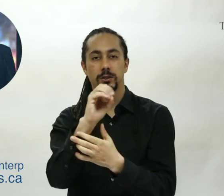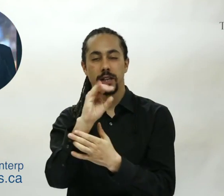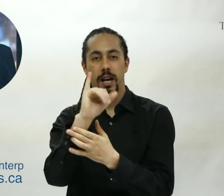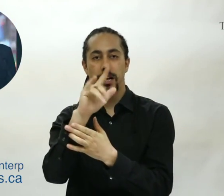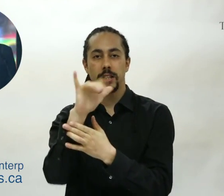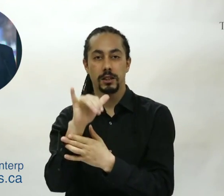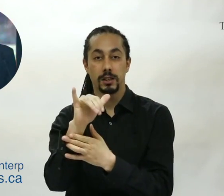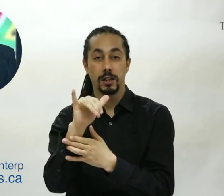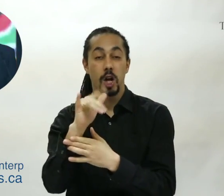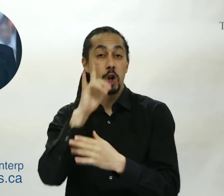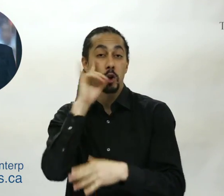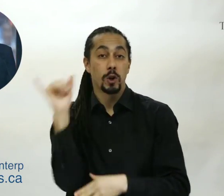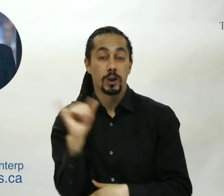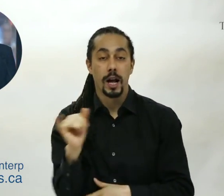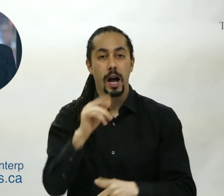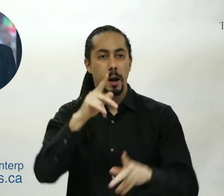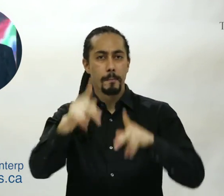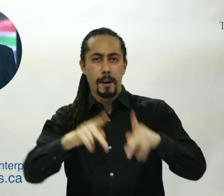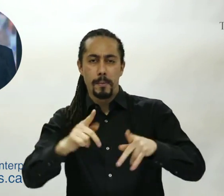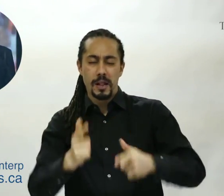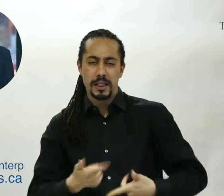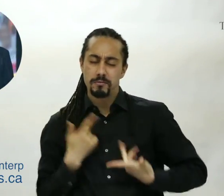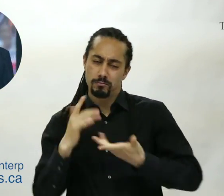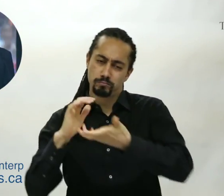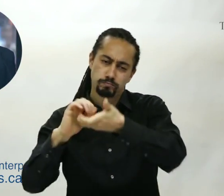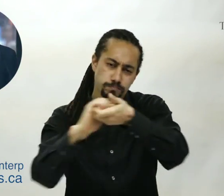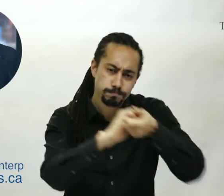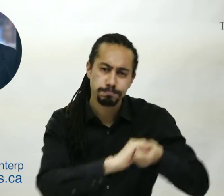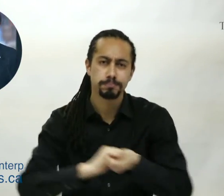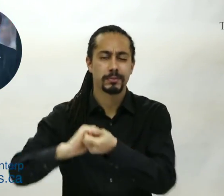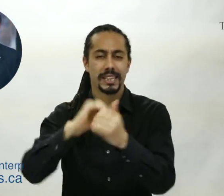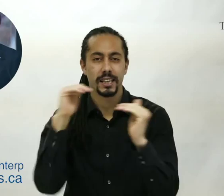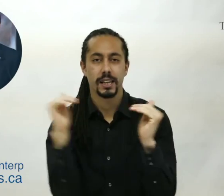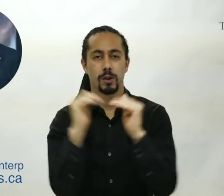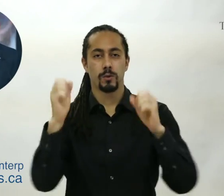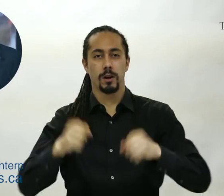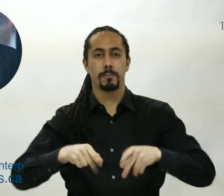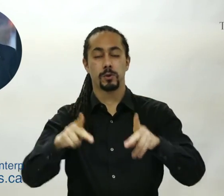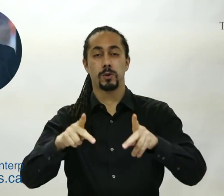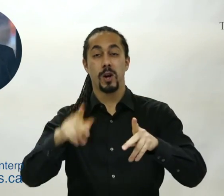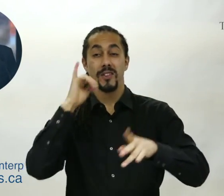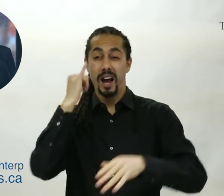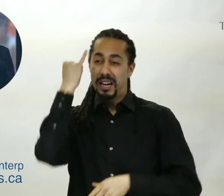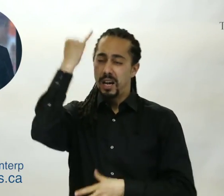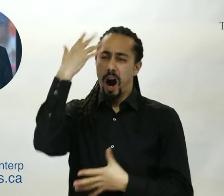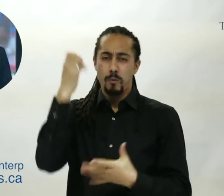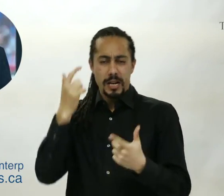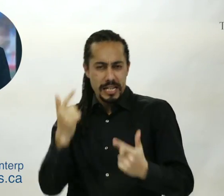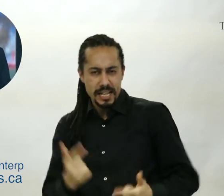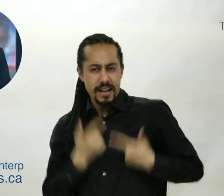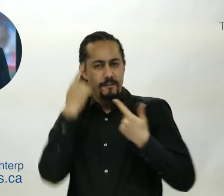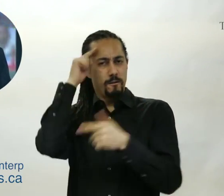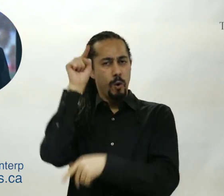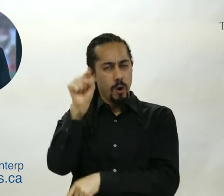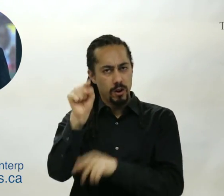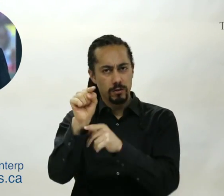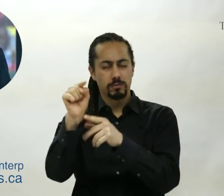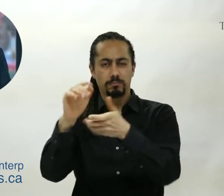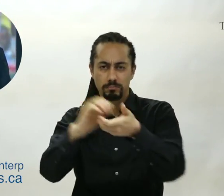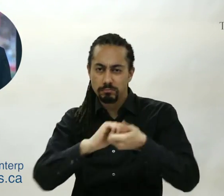in which all persons live together in harmony and [with] equal opportunities. It is an ideal which I hope to live for and to achieve